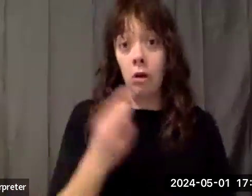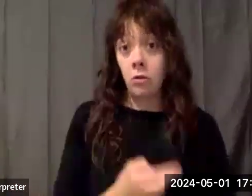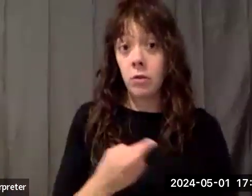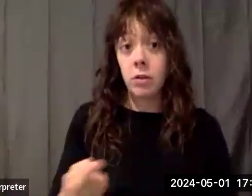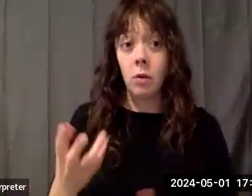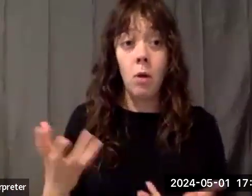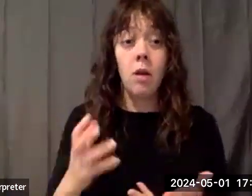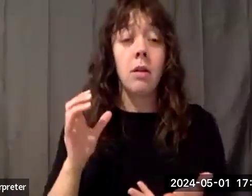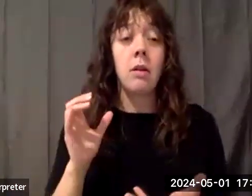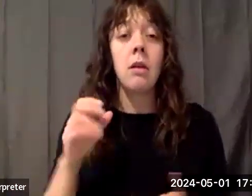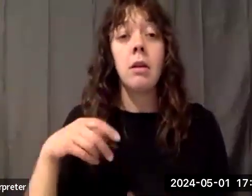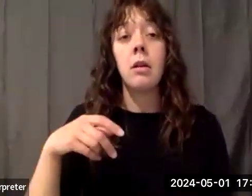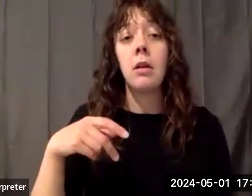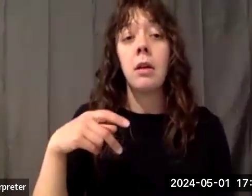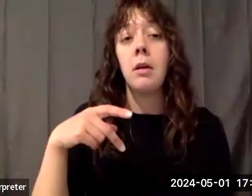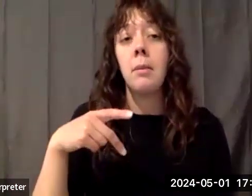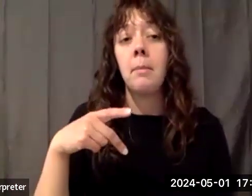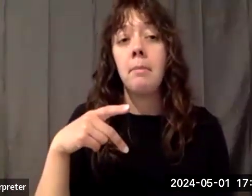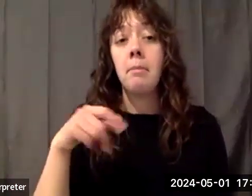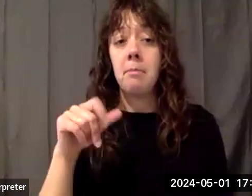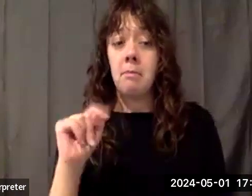who's gonna come on and talk a little bit more about the approach.